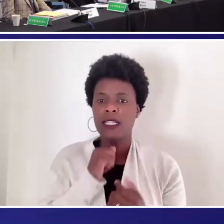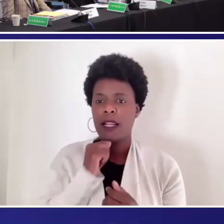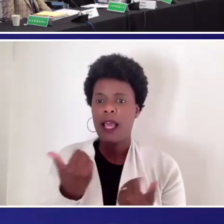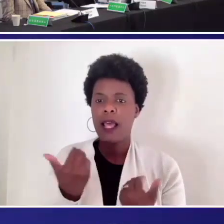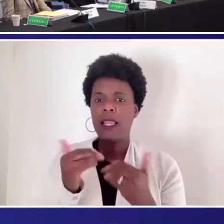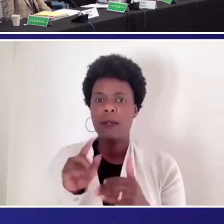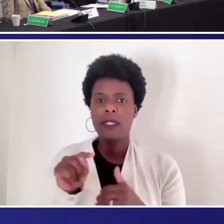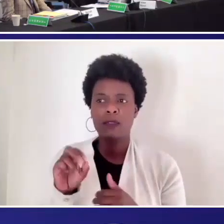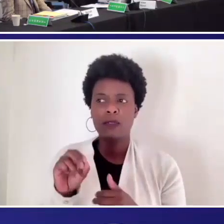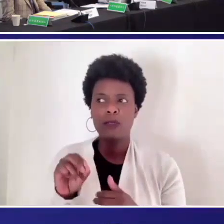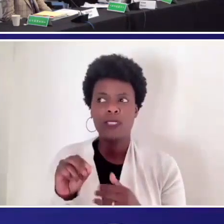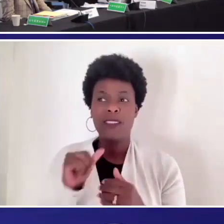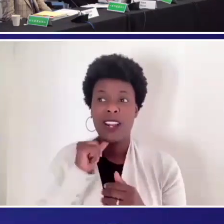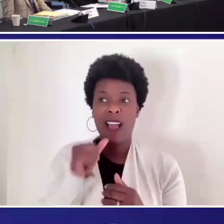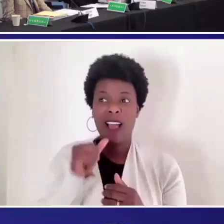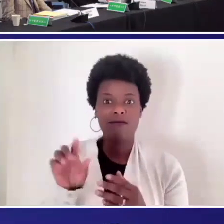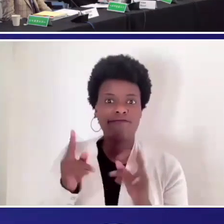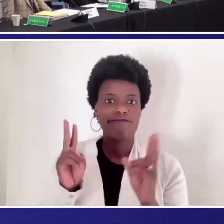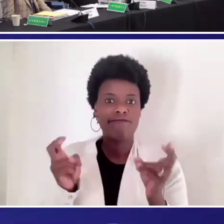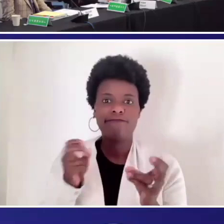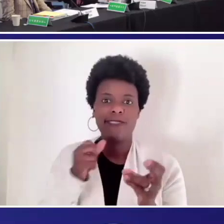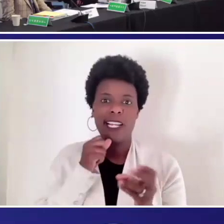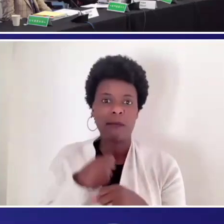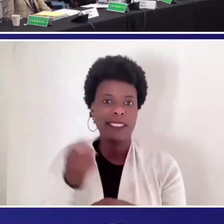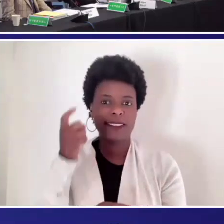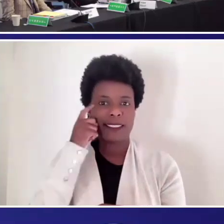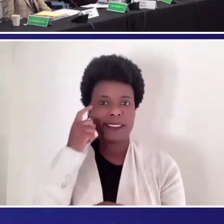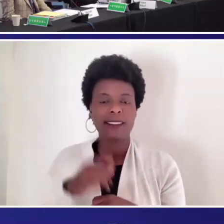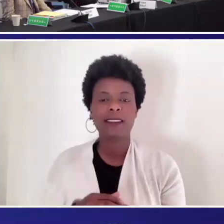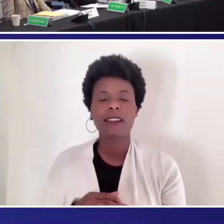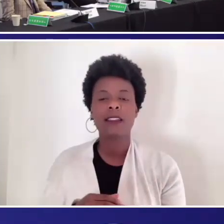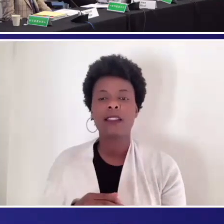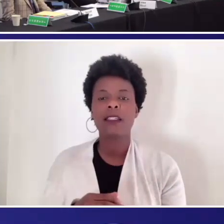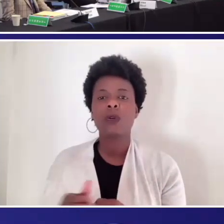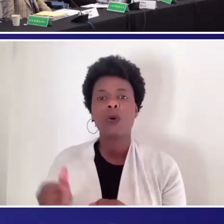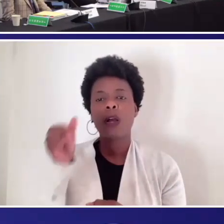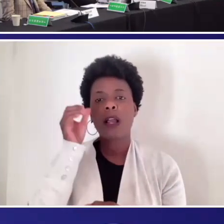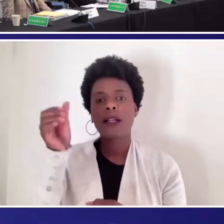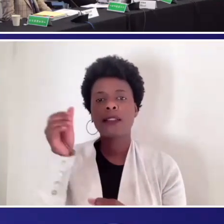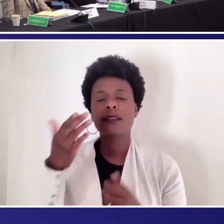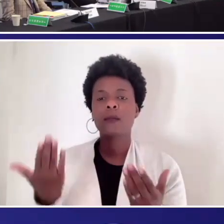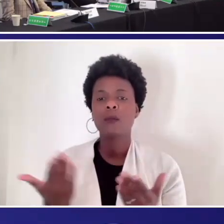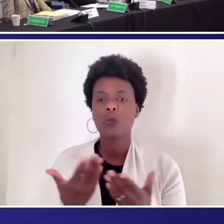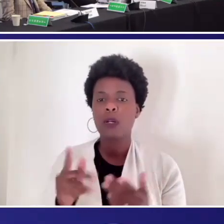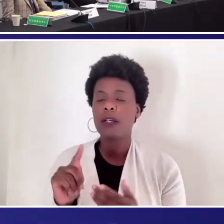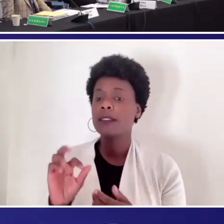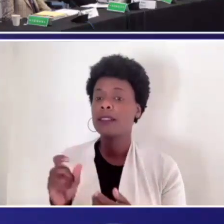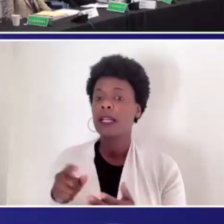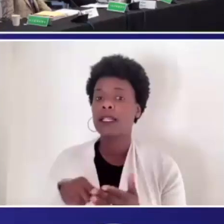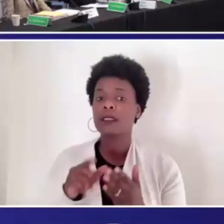wouldn't make sense. And so the general concept that the taxpayer constituency used